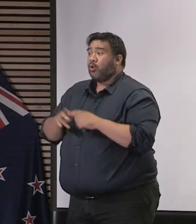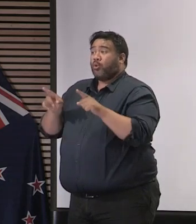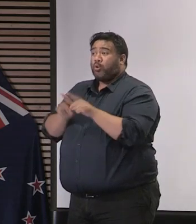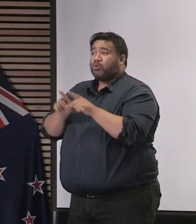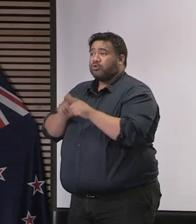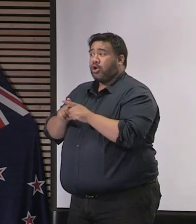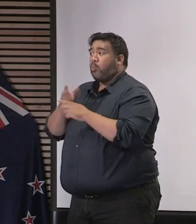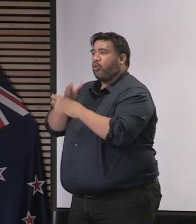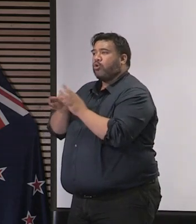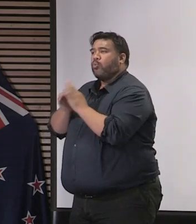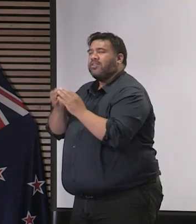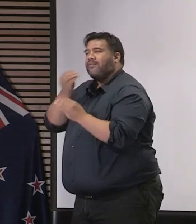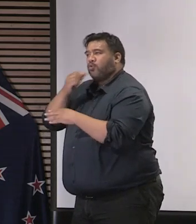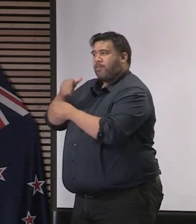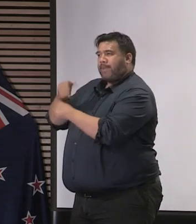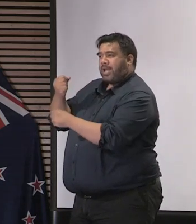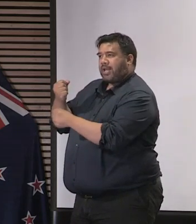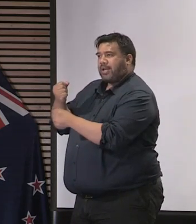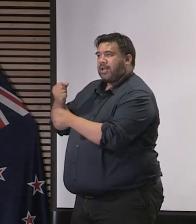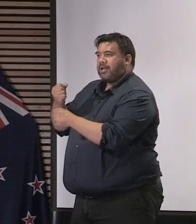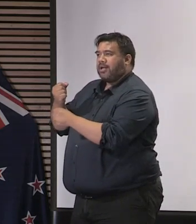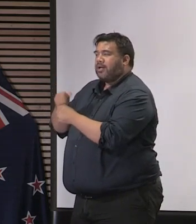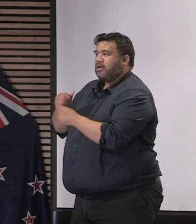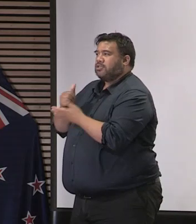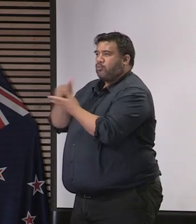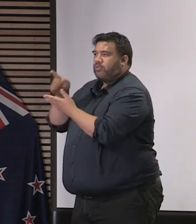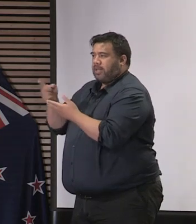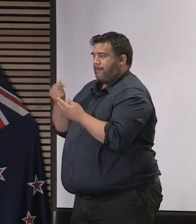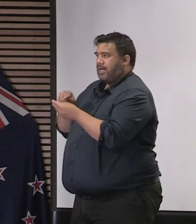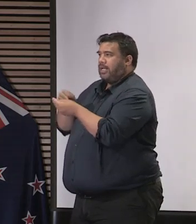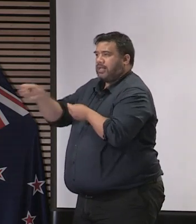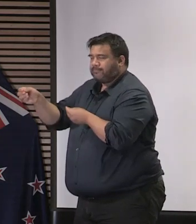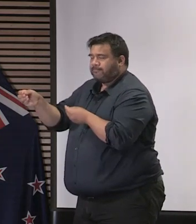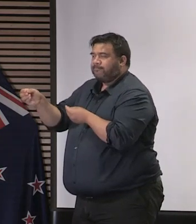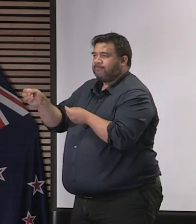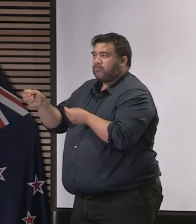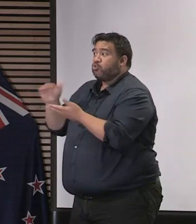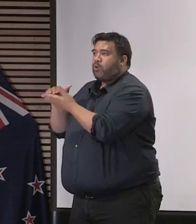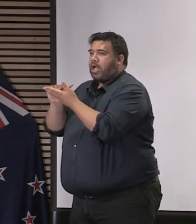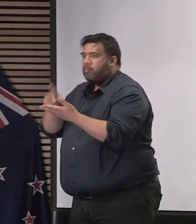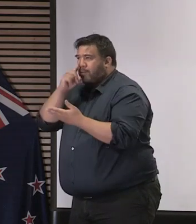voucherless across New Zealand. They're now providing